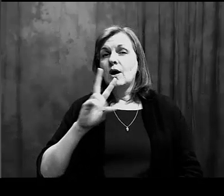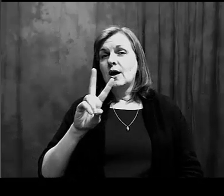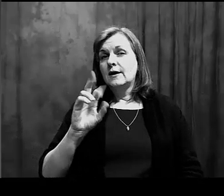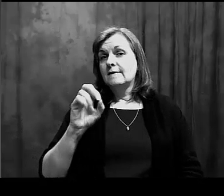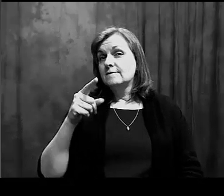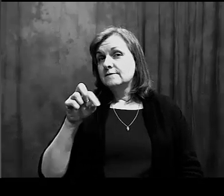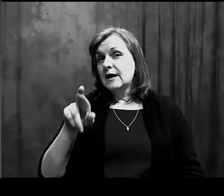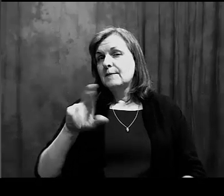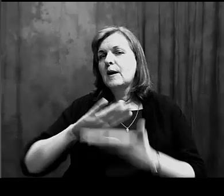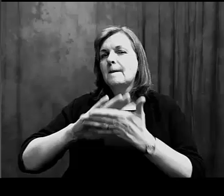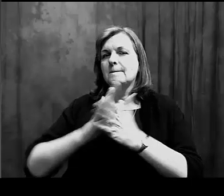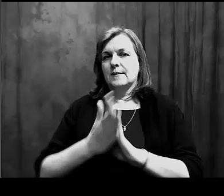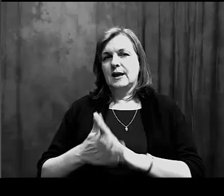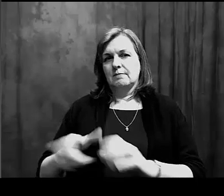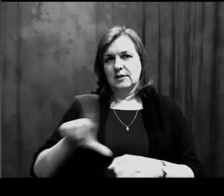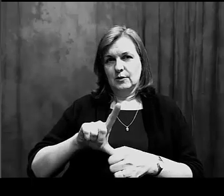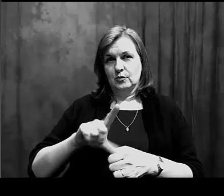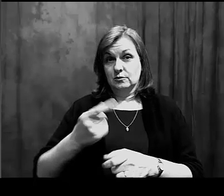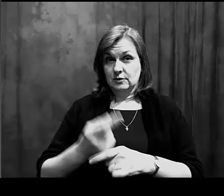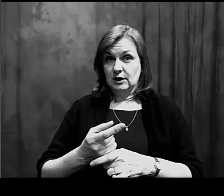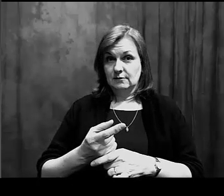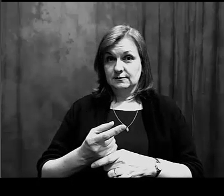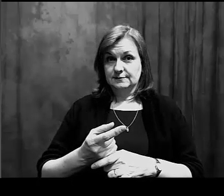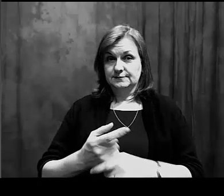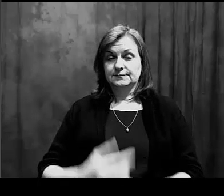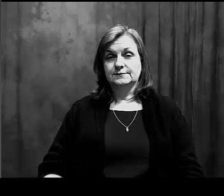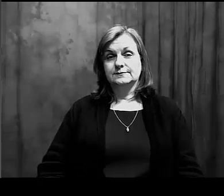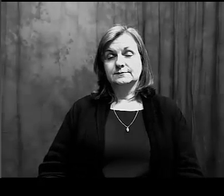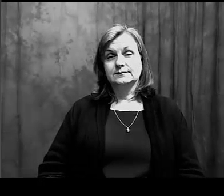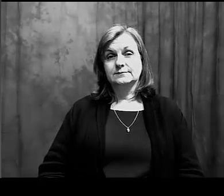turn to liquid right